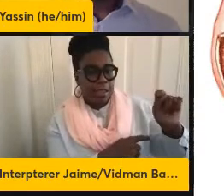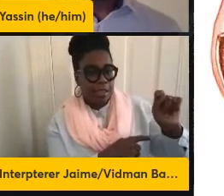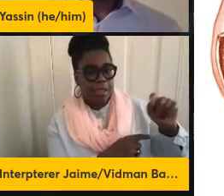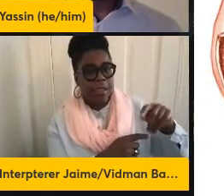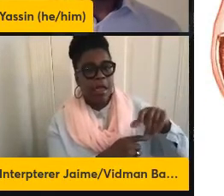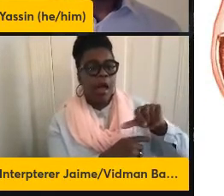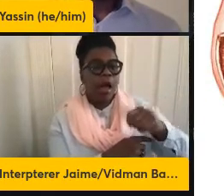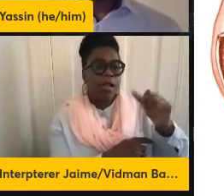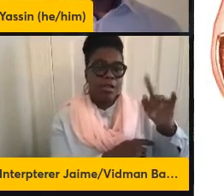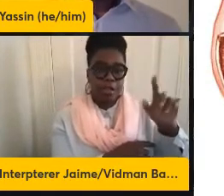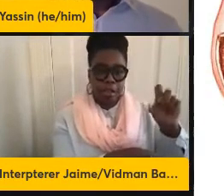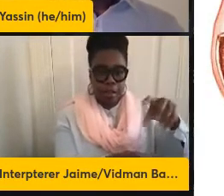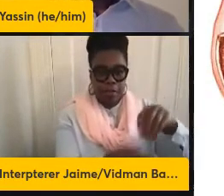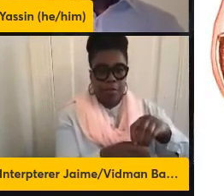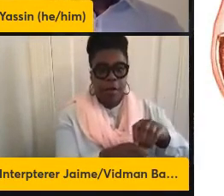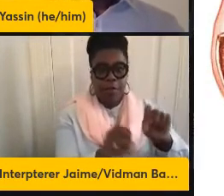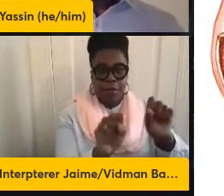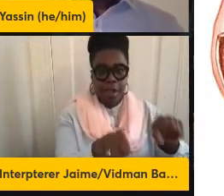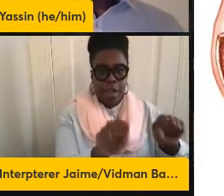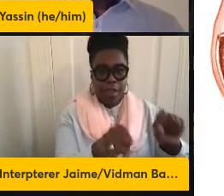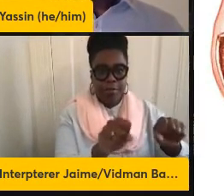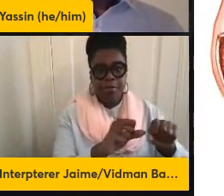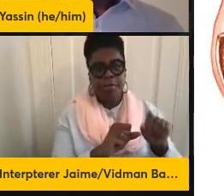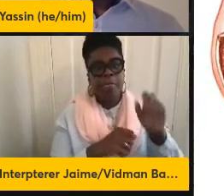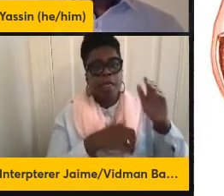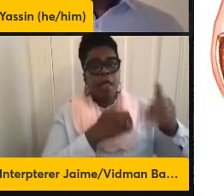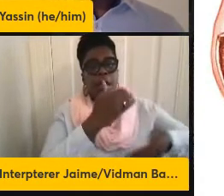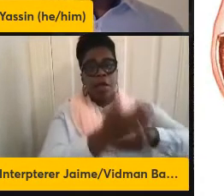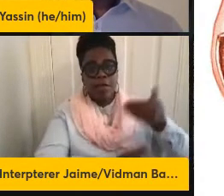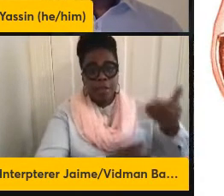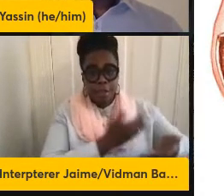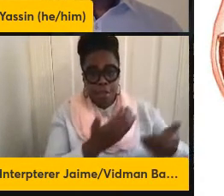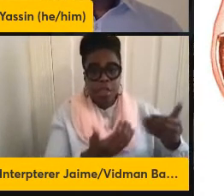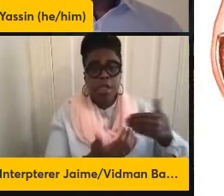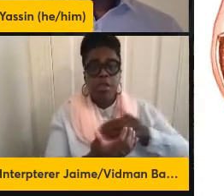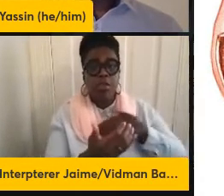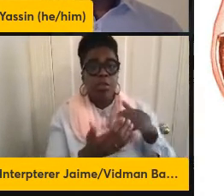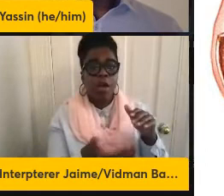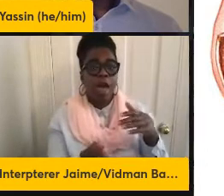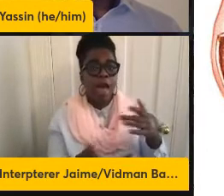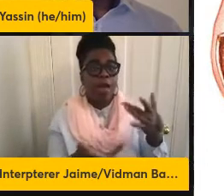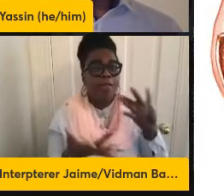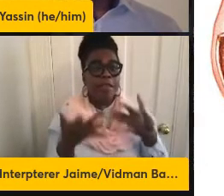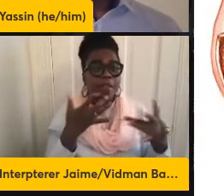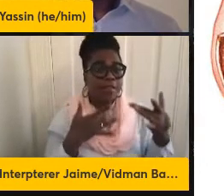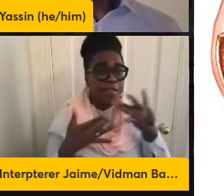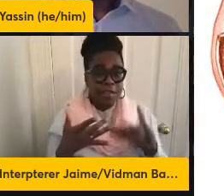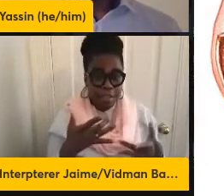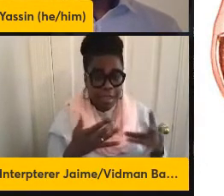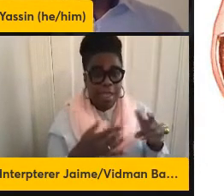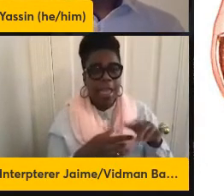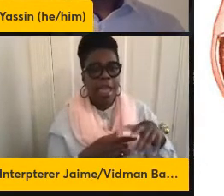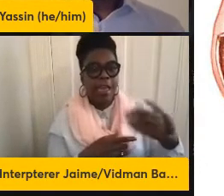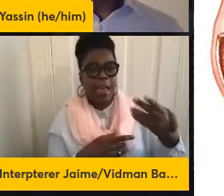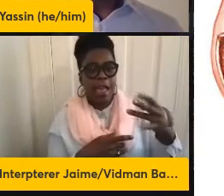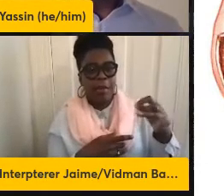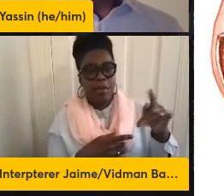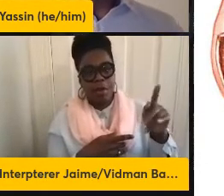participate in that you have eventually a deficiency in insulin and thereby hyperglycemia and all of the consequences and